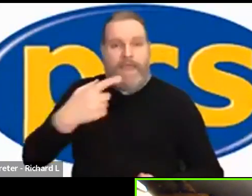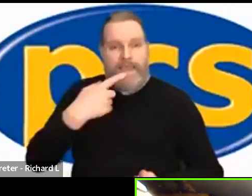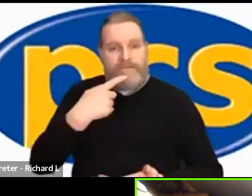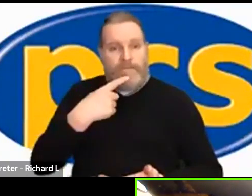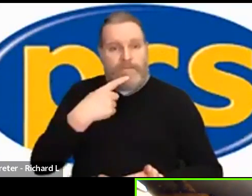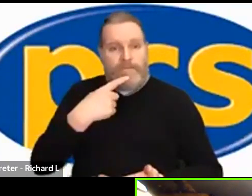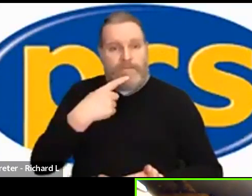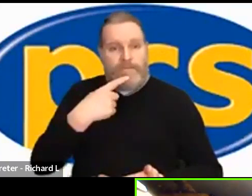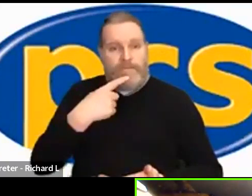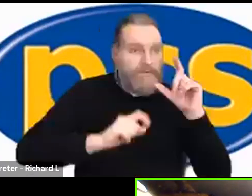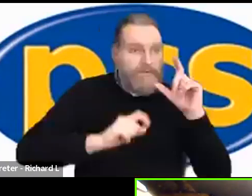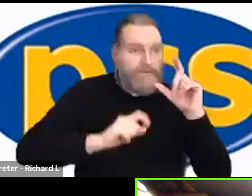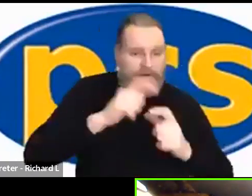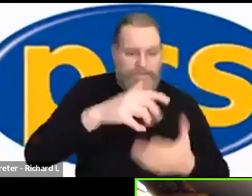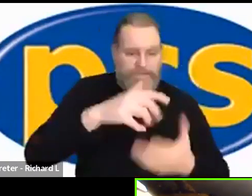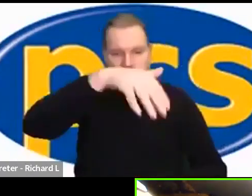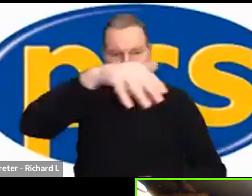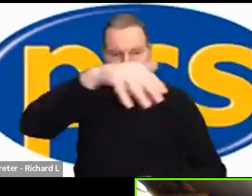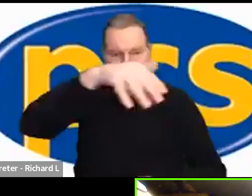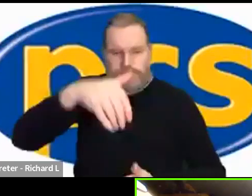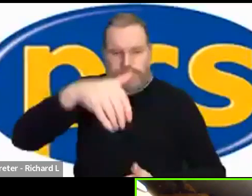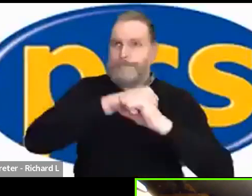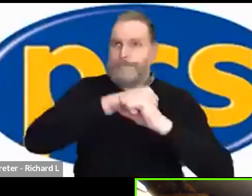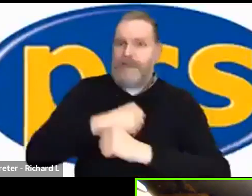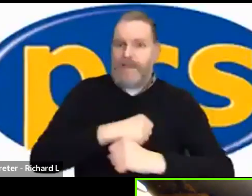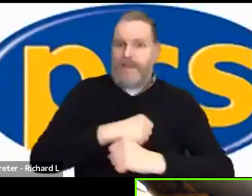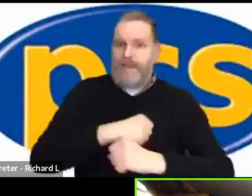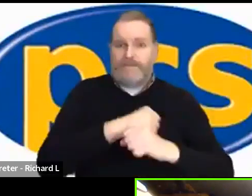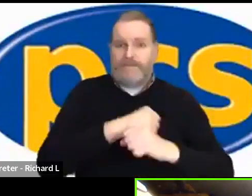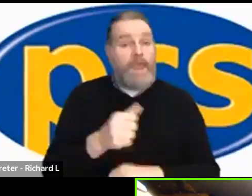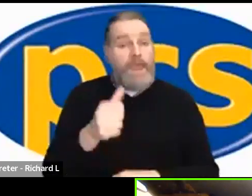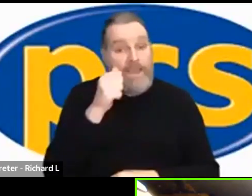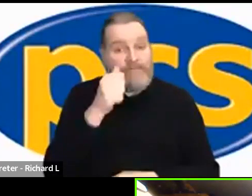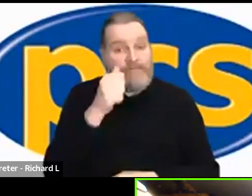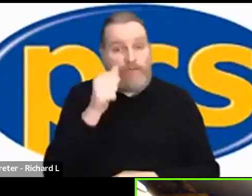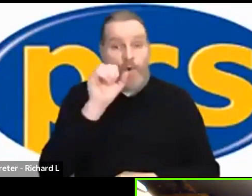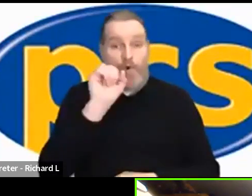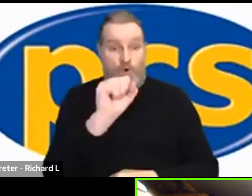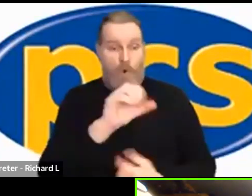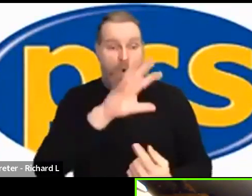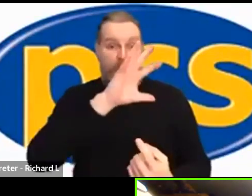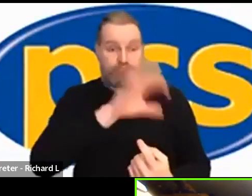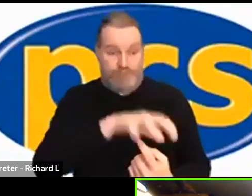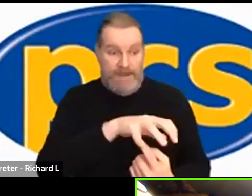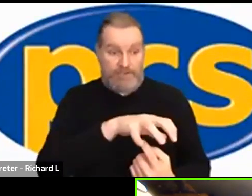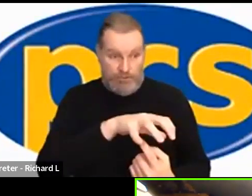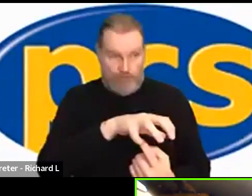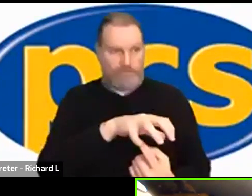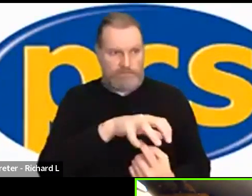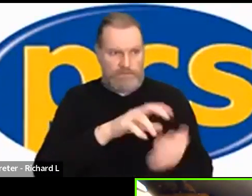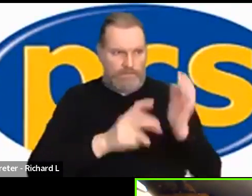many as many pickets is collect as many as many picket lines as possible, so that we can publicize that those as well. So if you know that if you know that your branch of